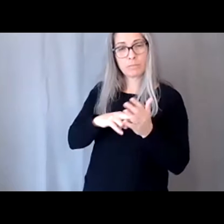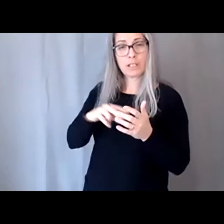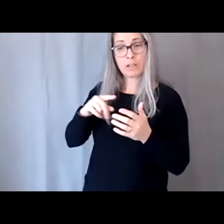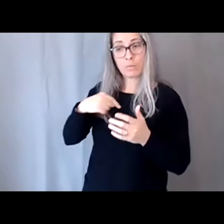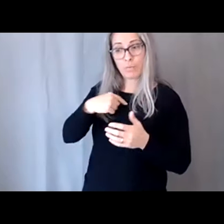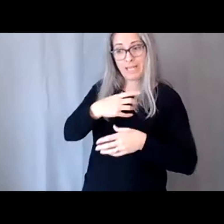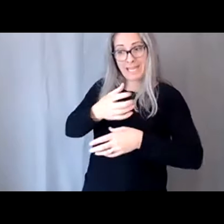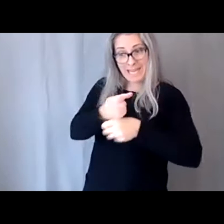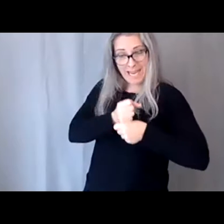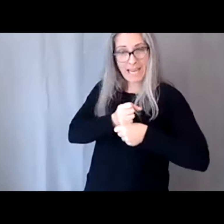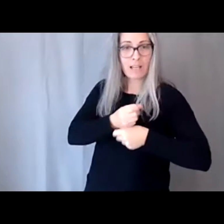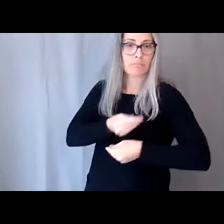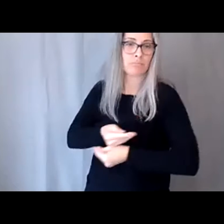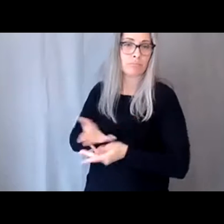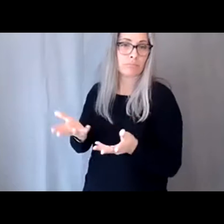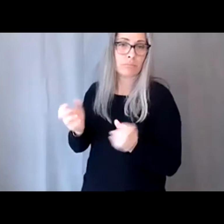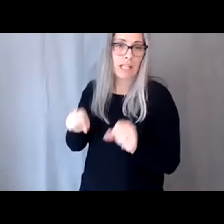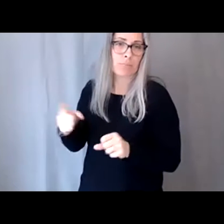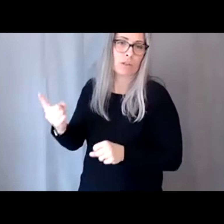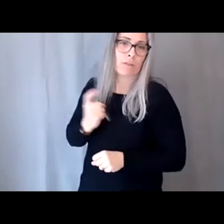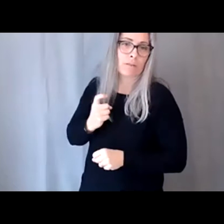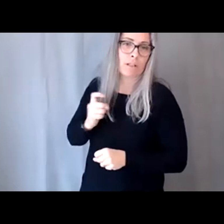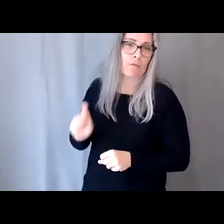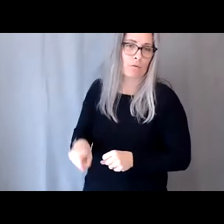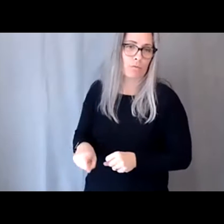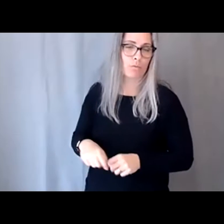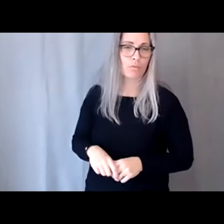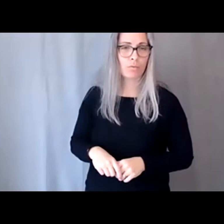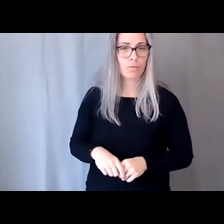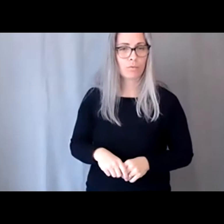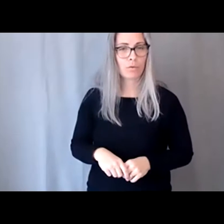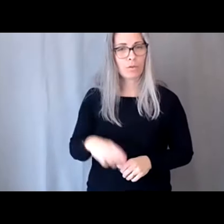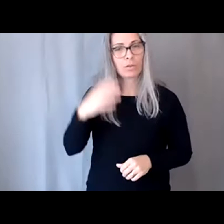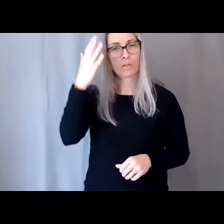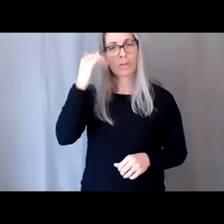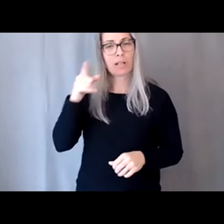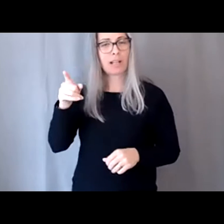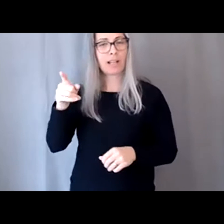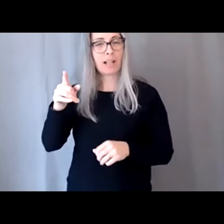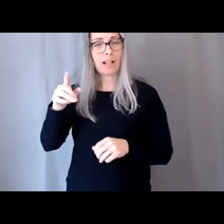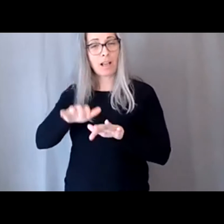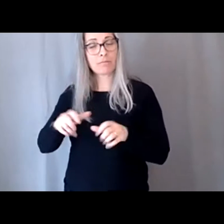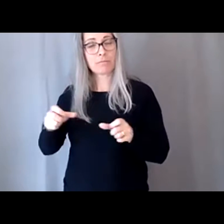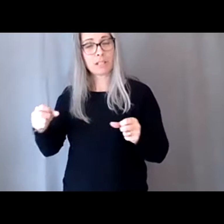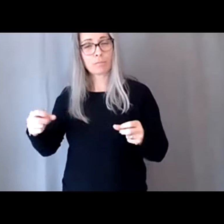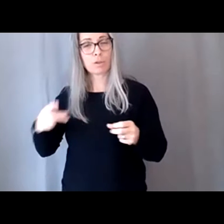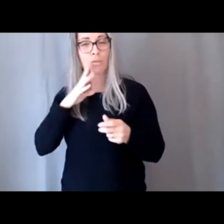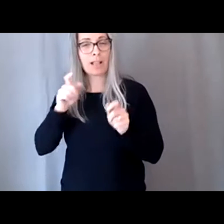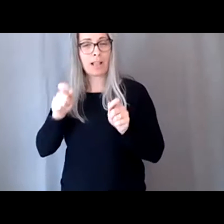ourselves because the edited version doesn't come to us right away the English the Portuguese version